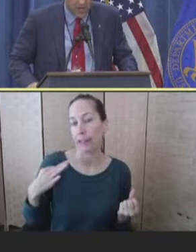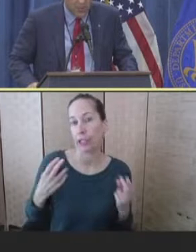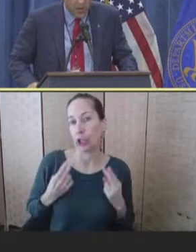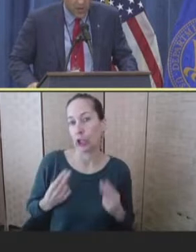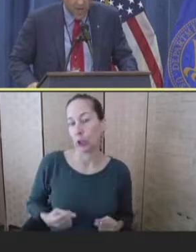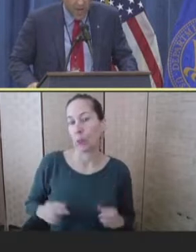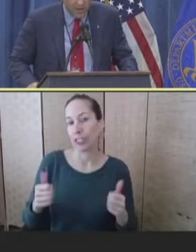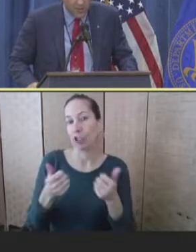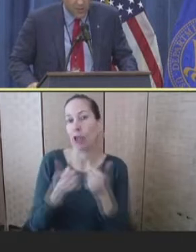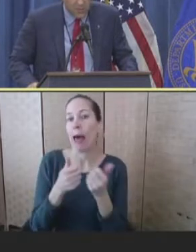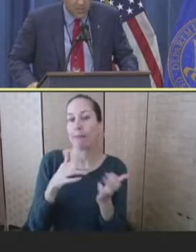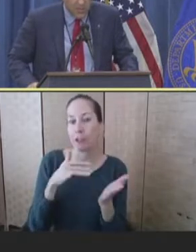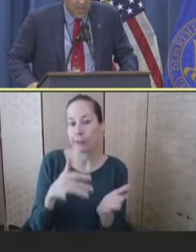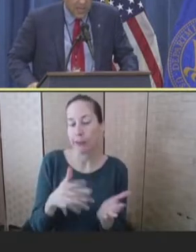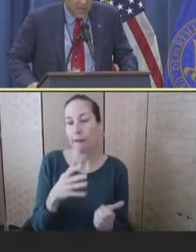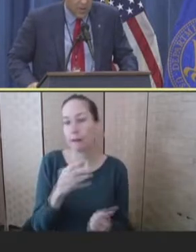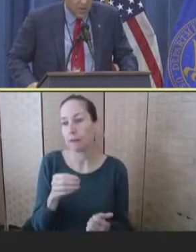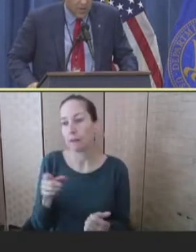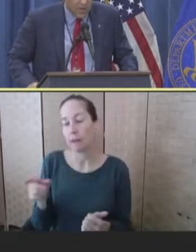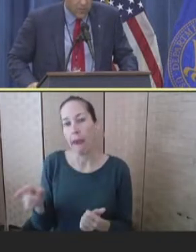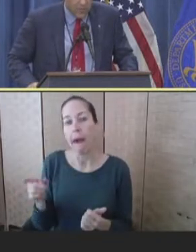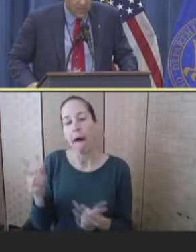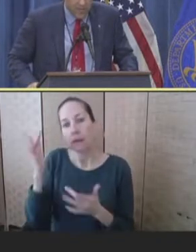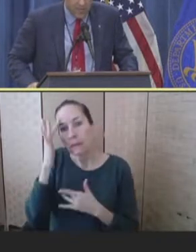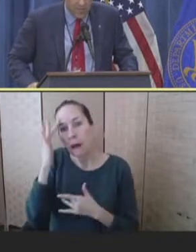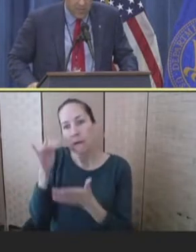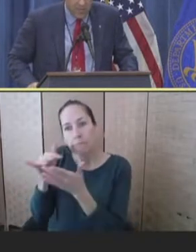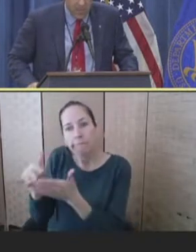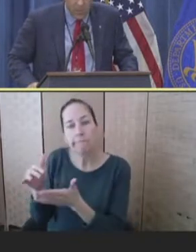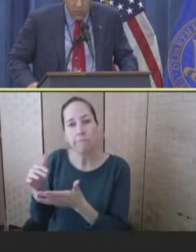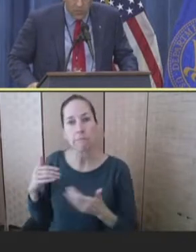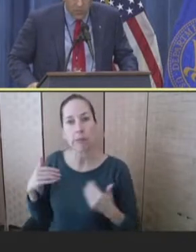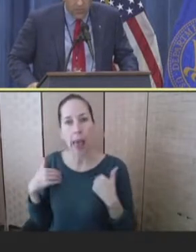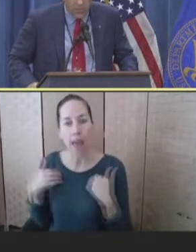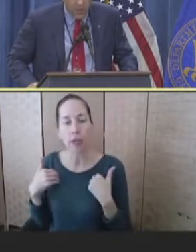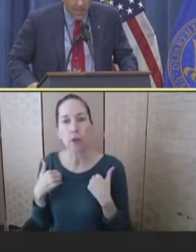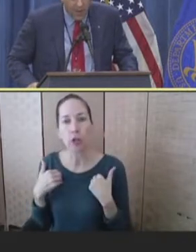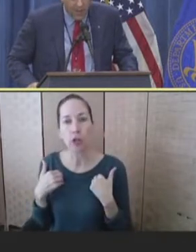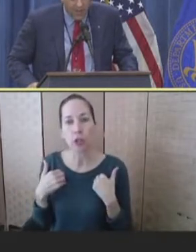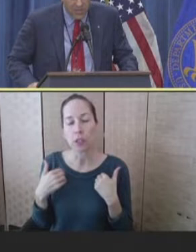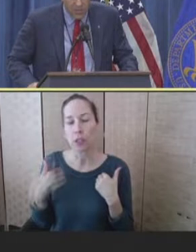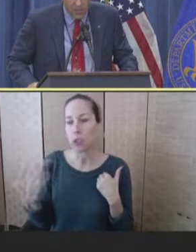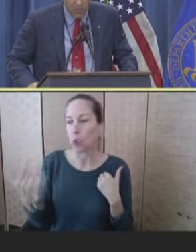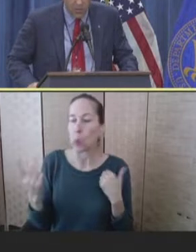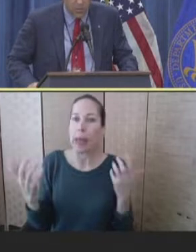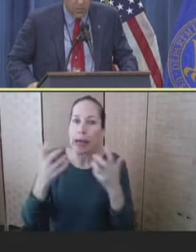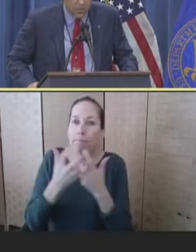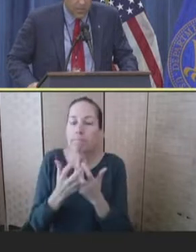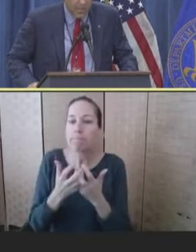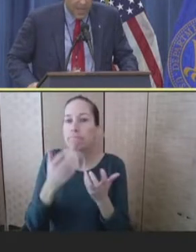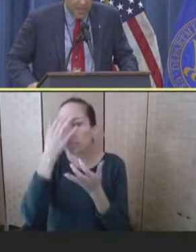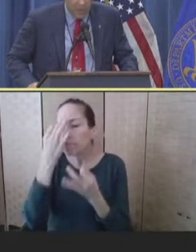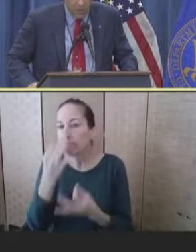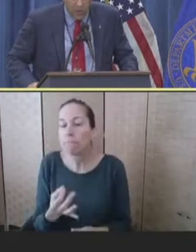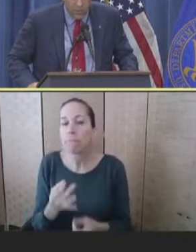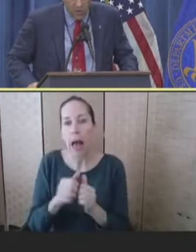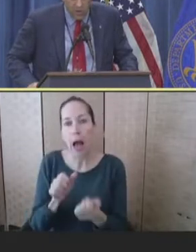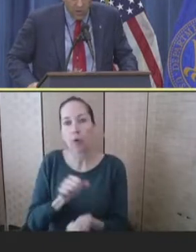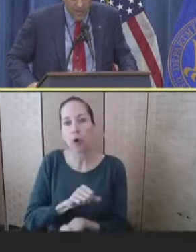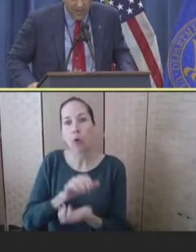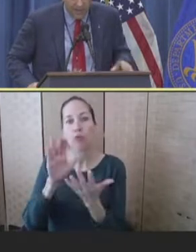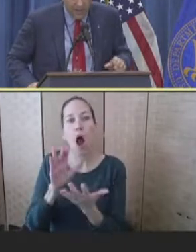work in animals, we really came to some conclusions about how we need to approach a mucosal RNA